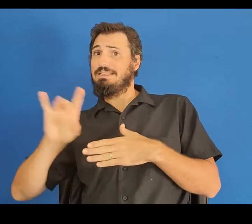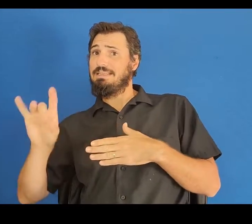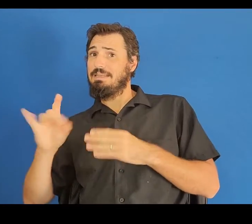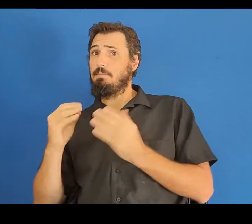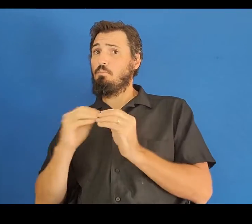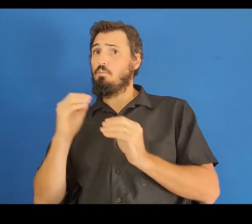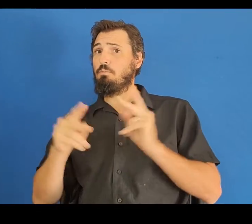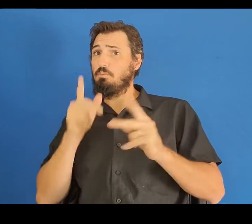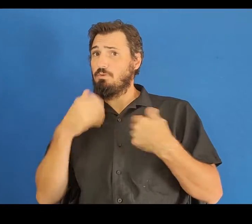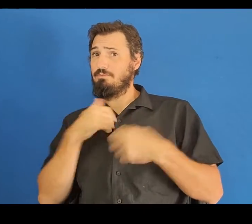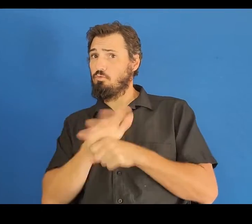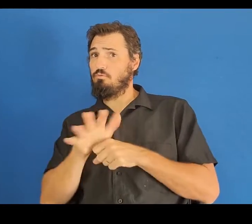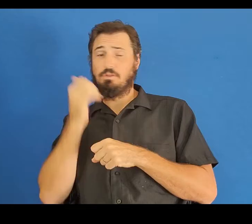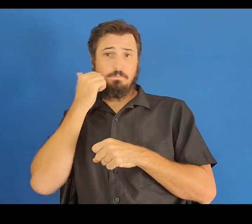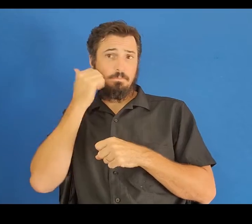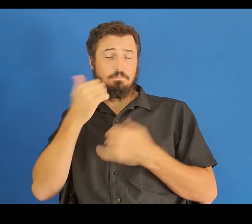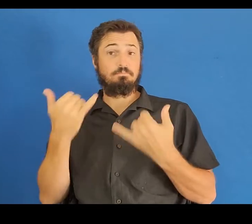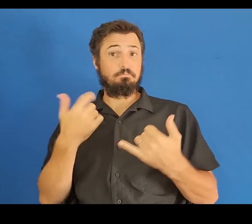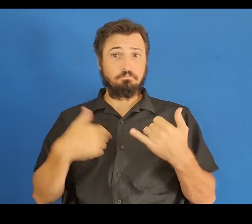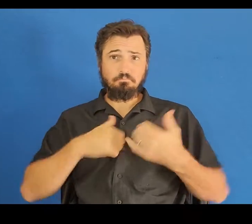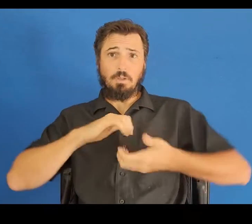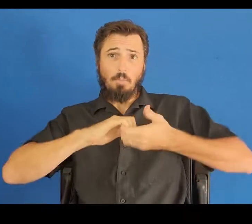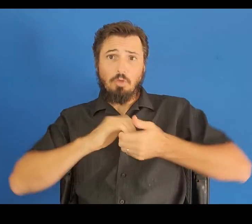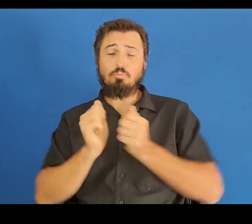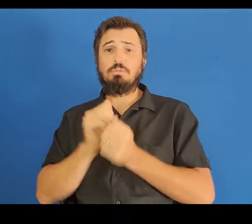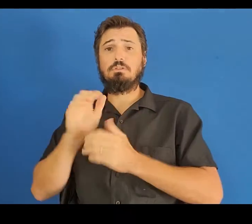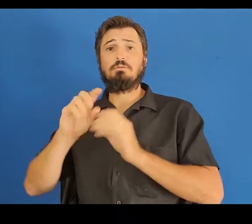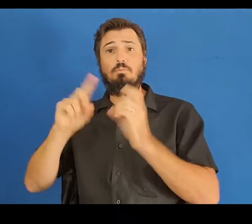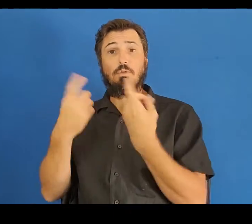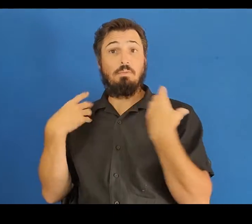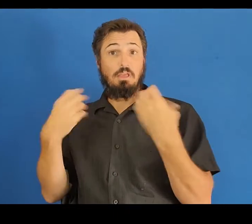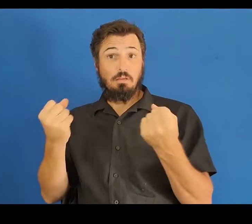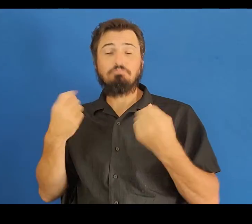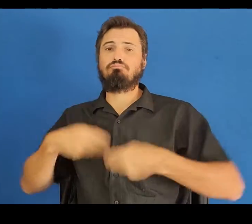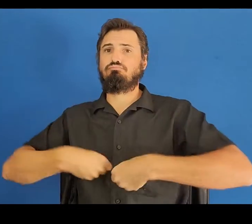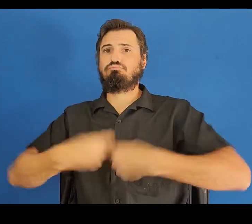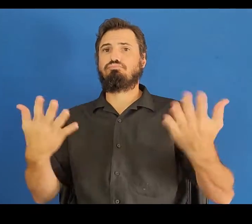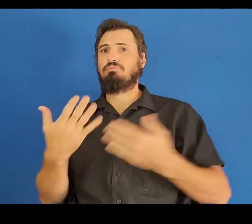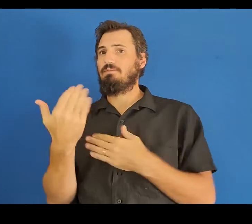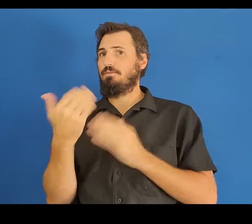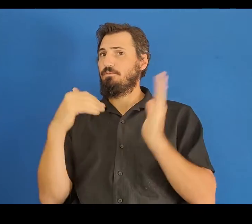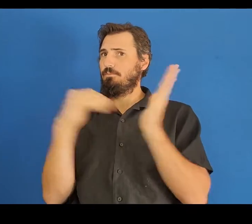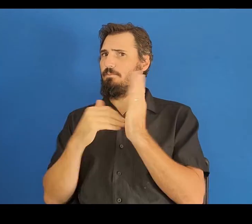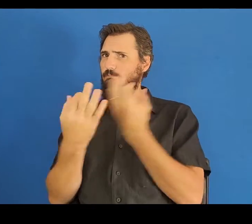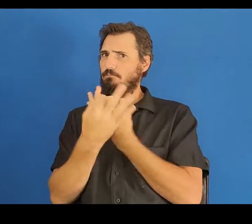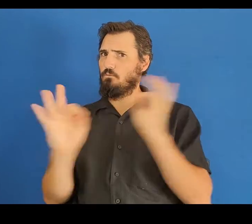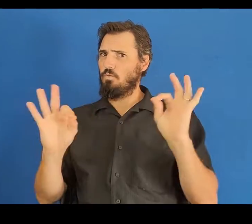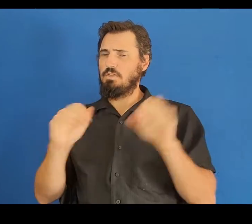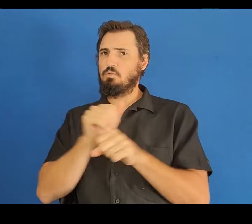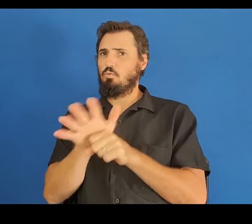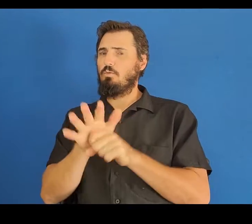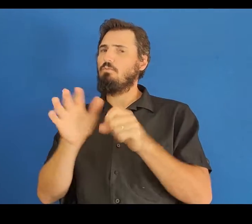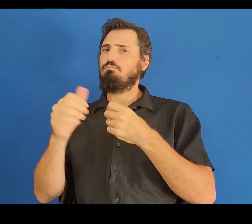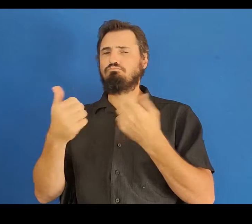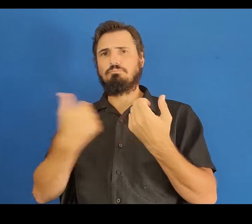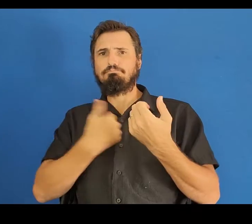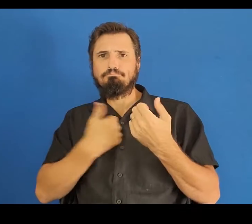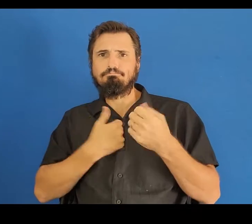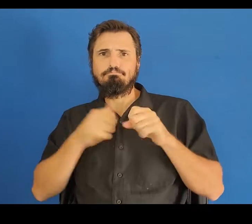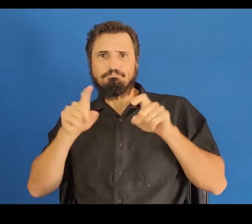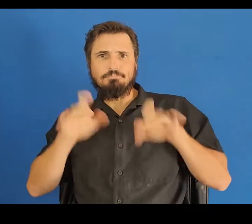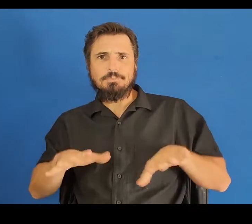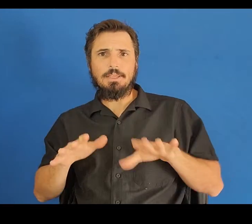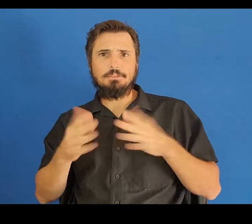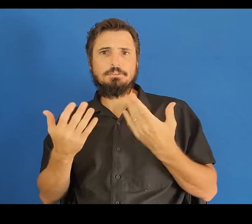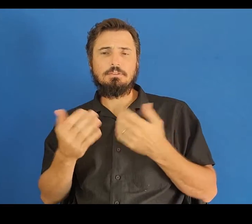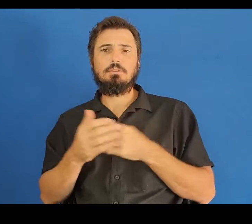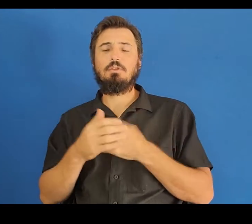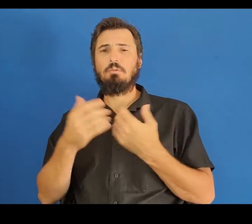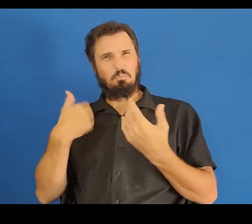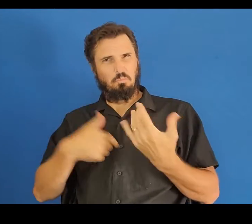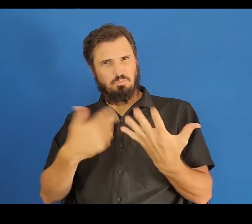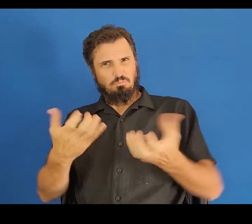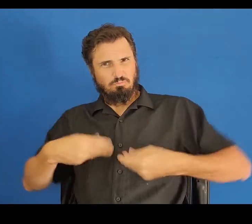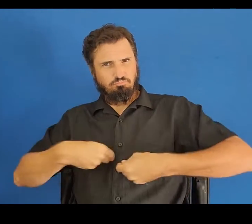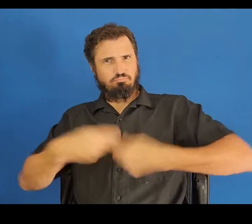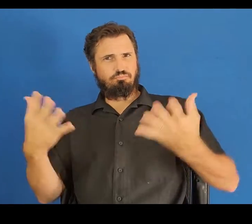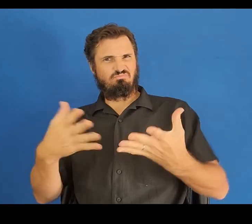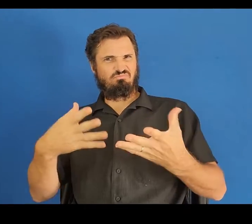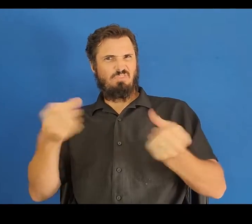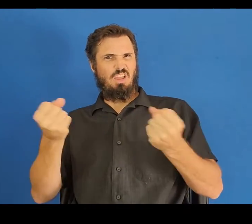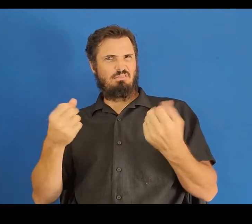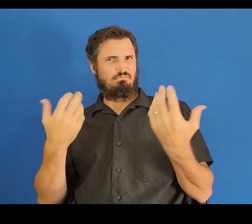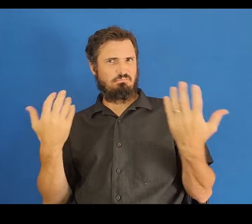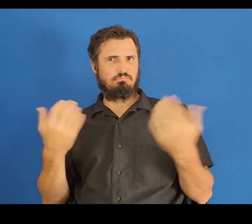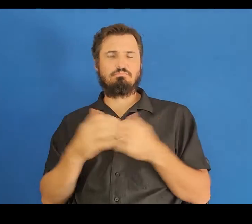We are partnering with the Department of Health to distribute 15,000 free COVID self-tests, and we want to get them out to community as quickly as possible